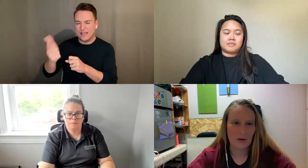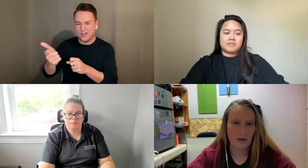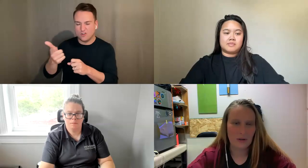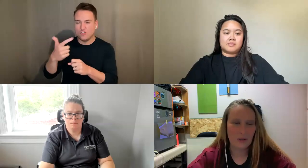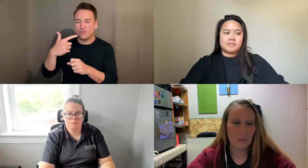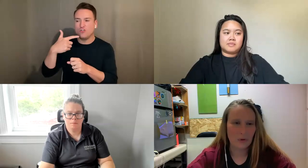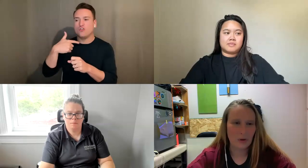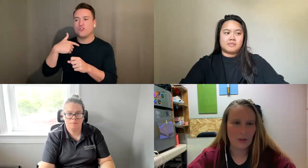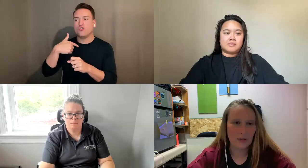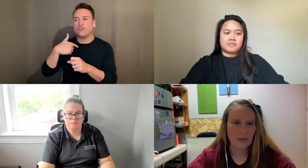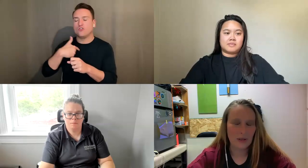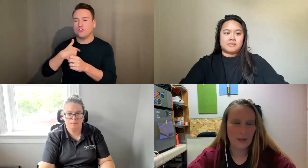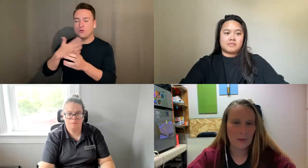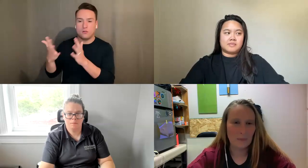I was on unemployment.